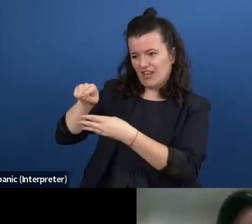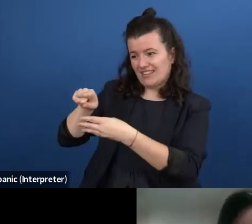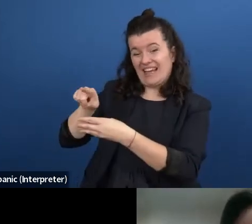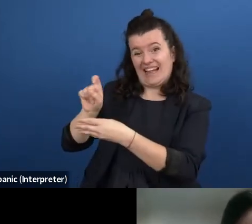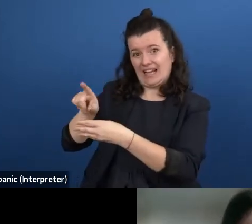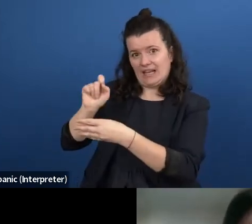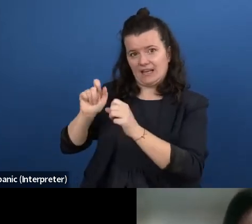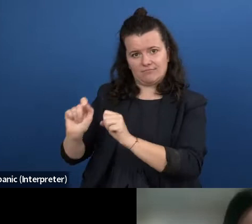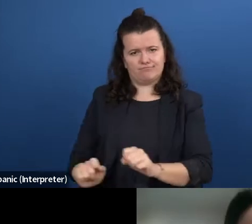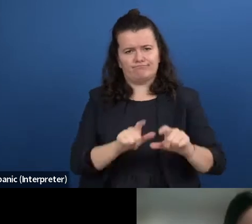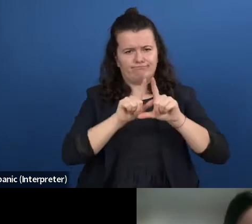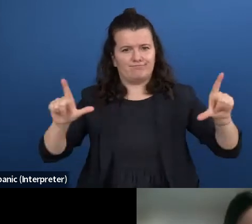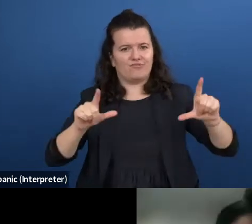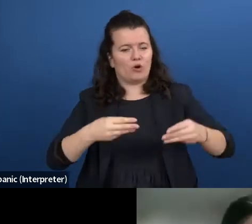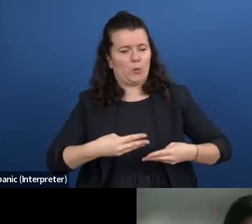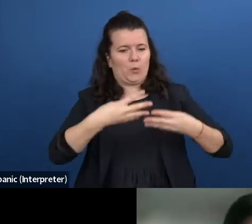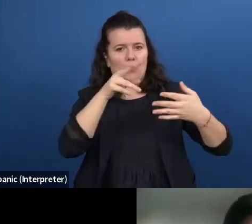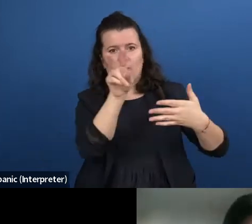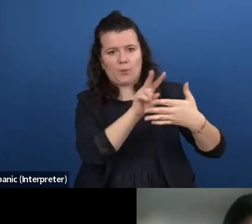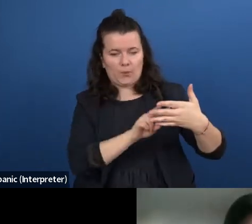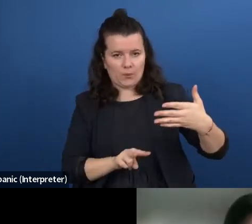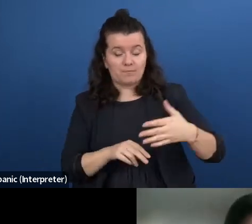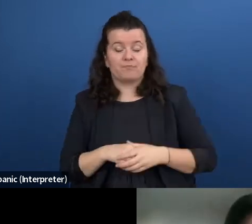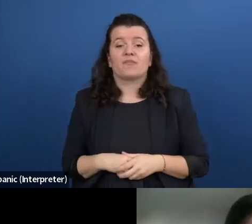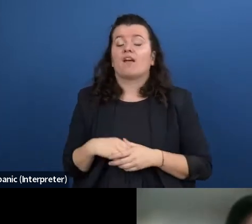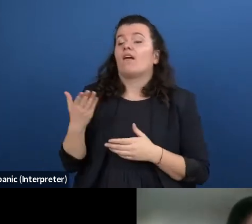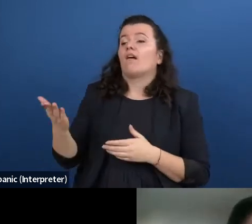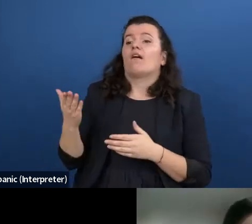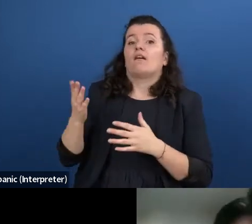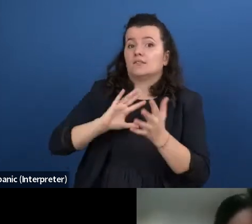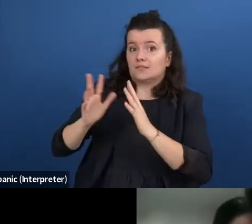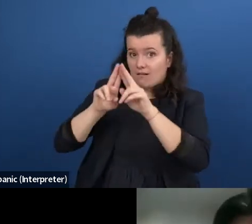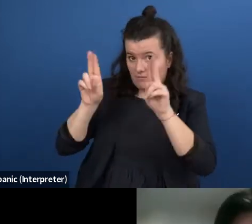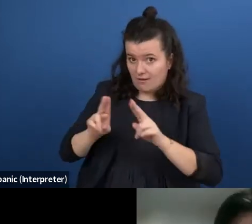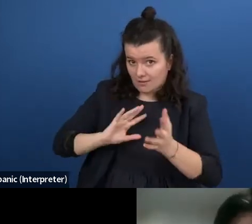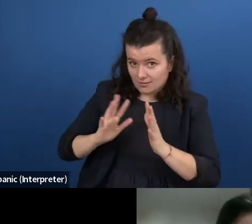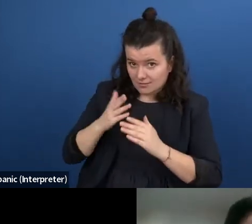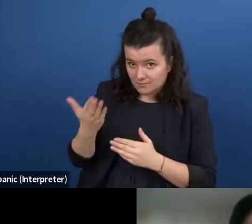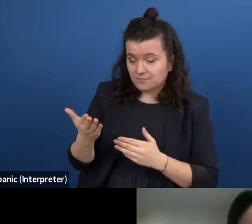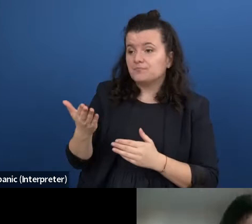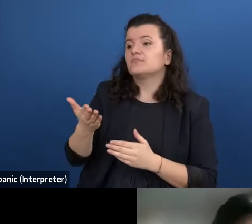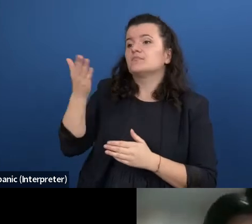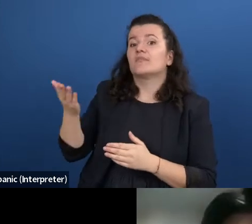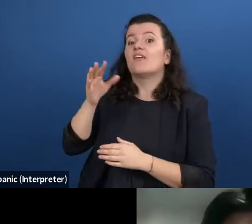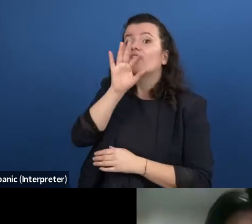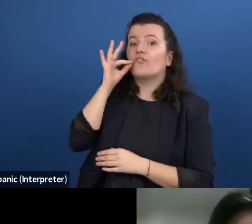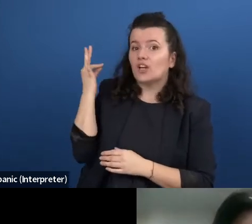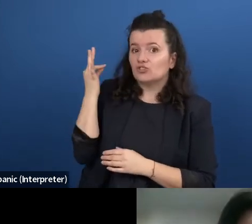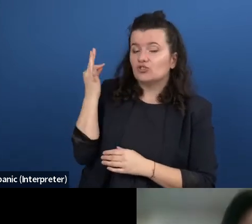and interpretation into French and Spanish. For technical questions, you can contact Raquel, the host.